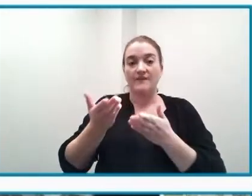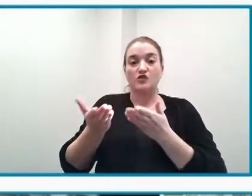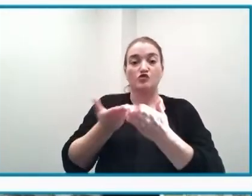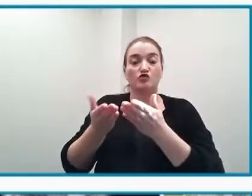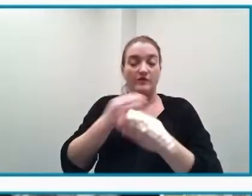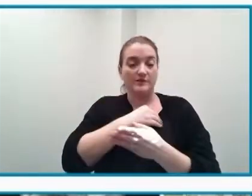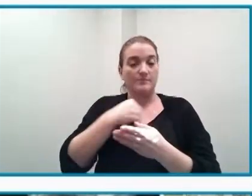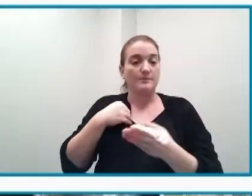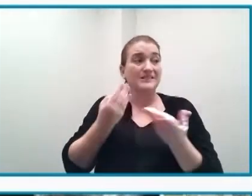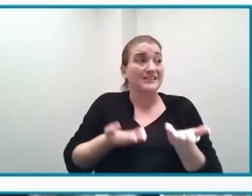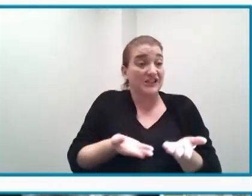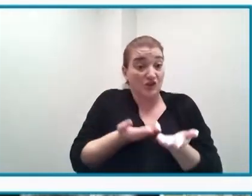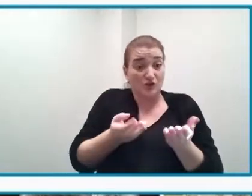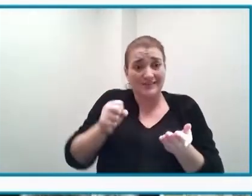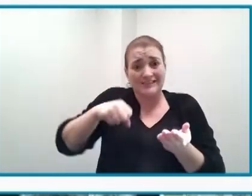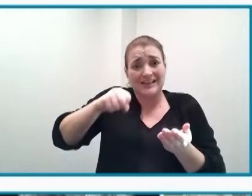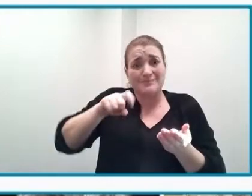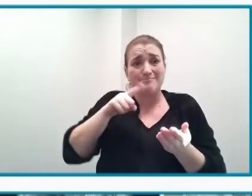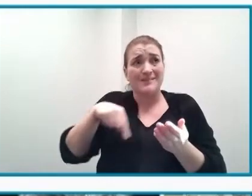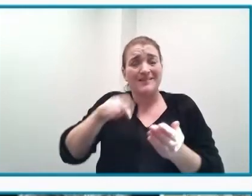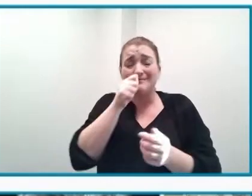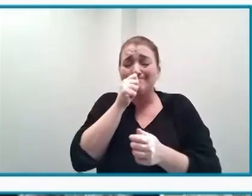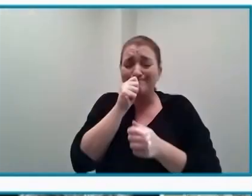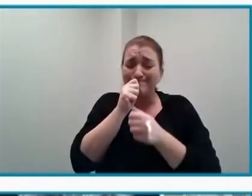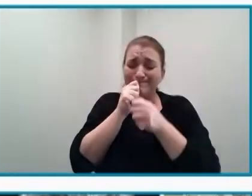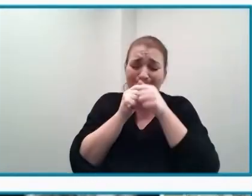we have these veterans that are here, but they have to be, able